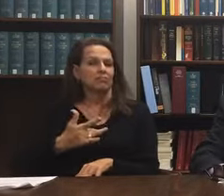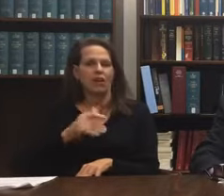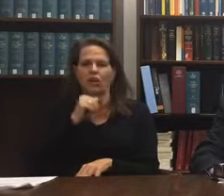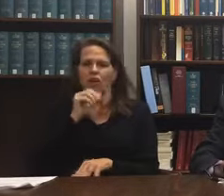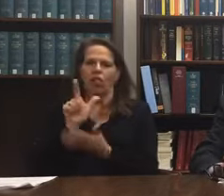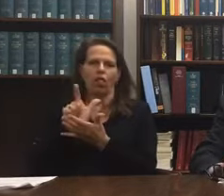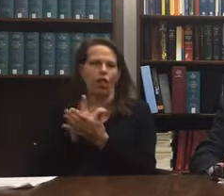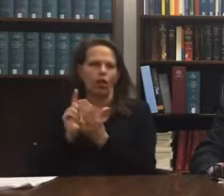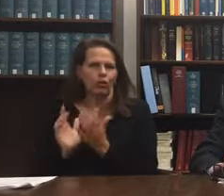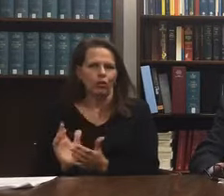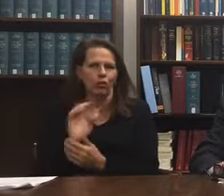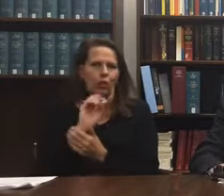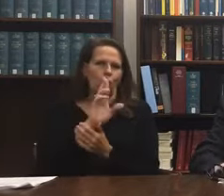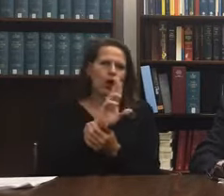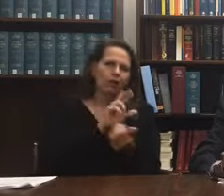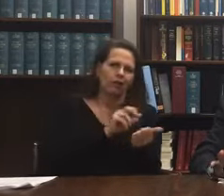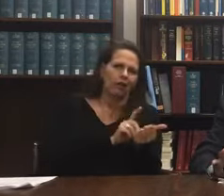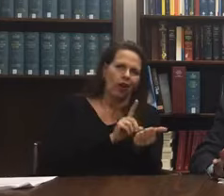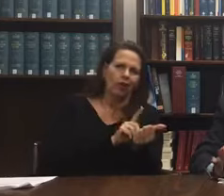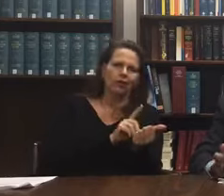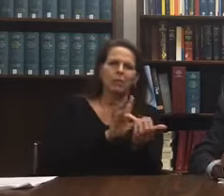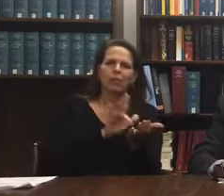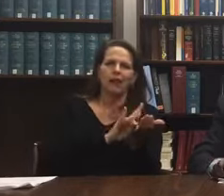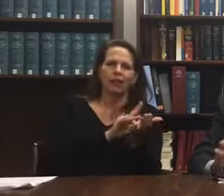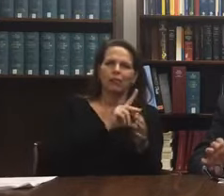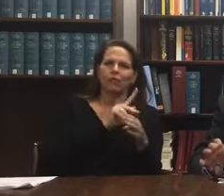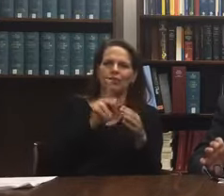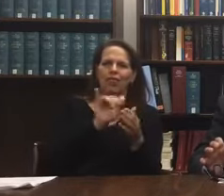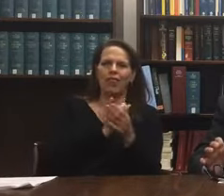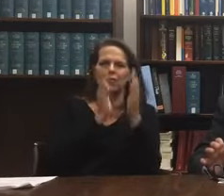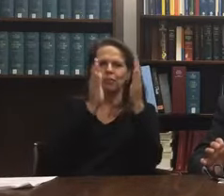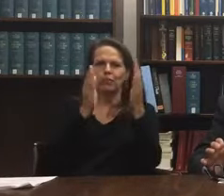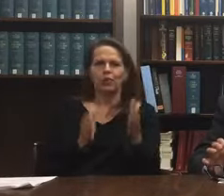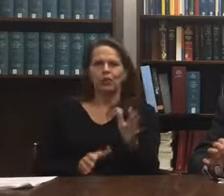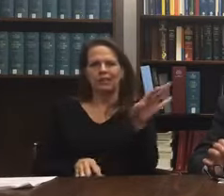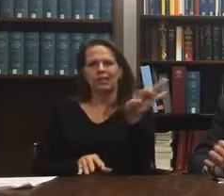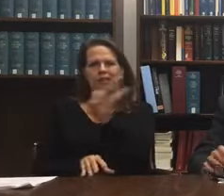medical professional it's just a person that's been employed as a hearing